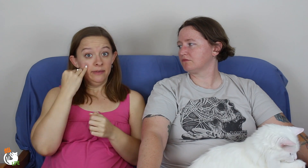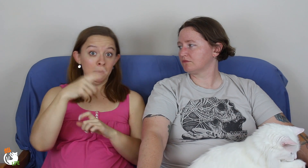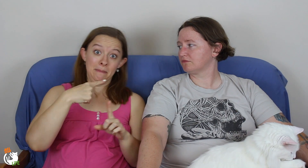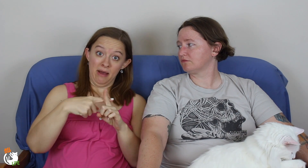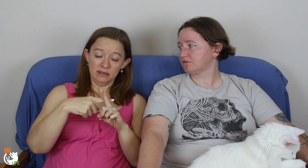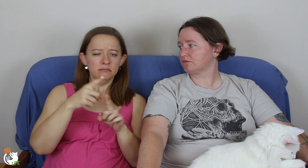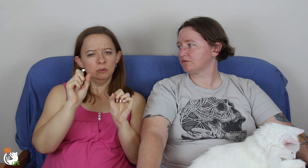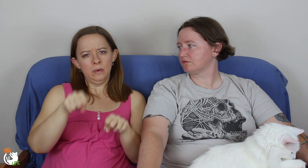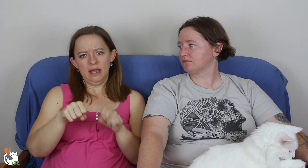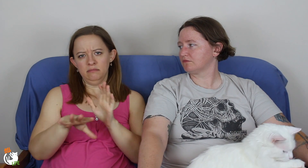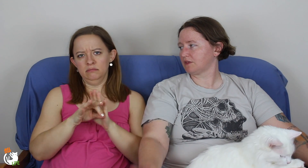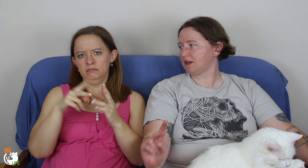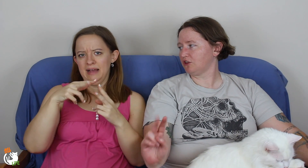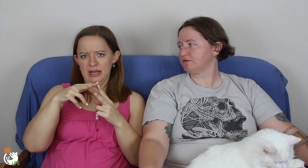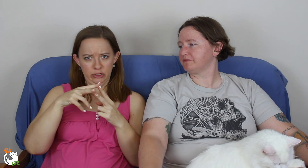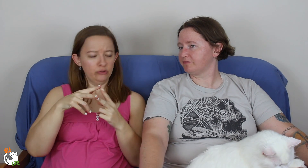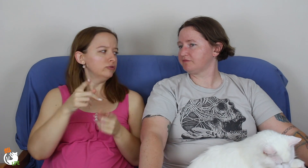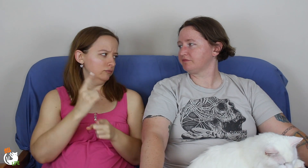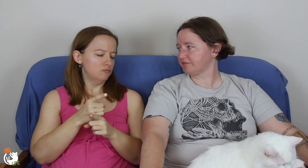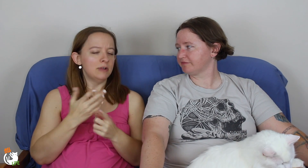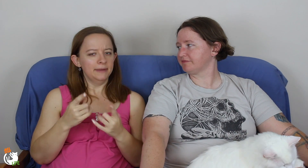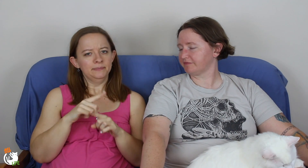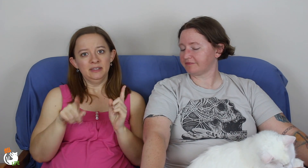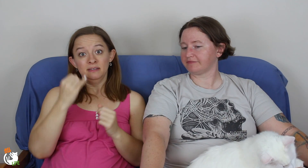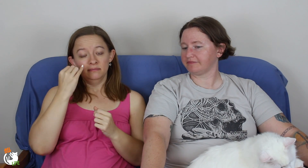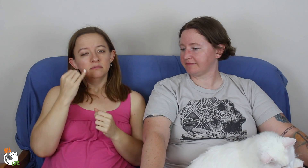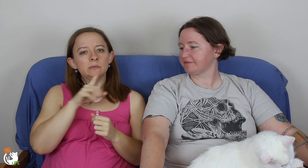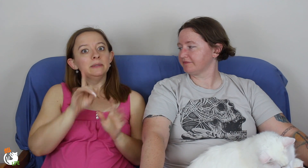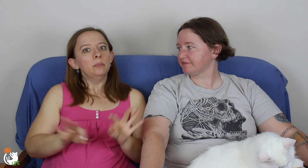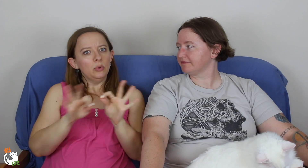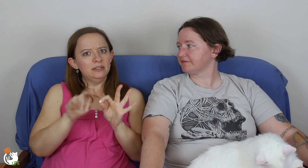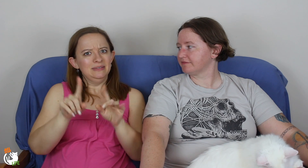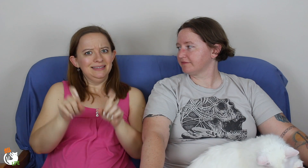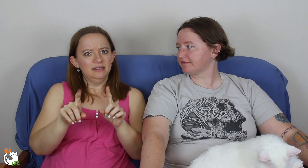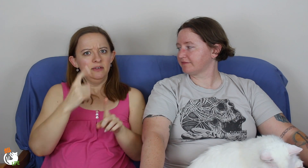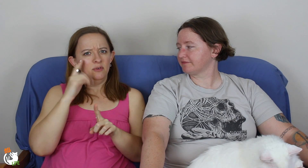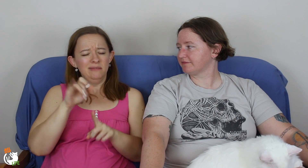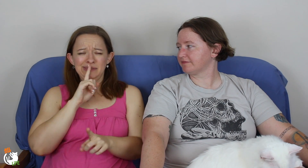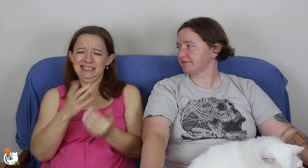If you're positive then you can pick either positive or negative, right. But it's really important you get tested for that.